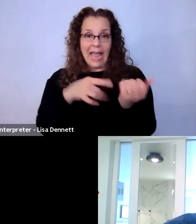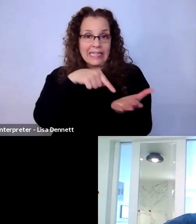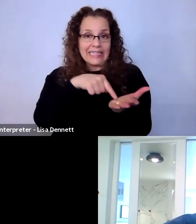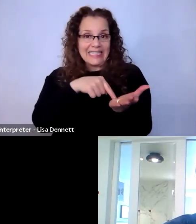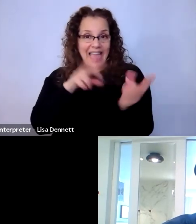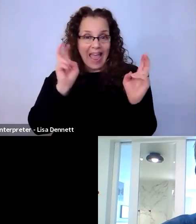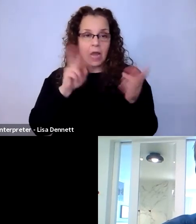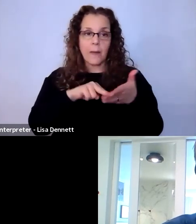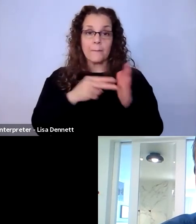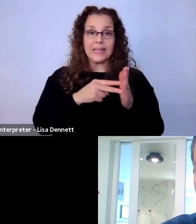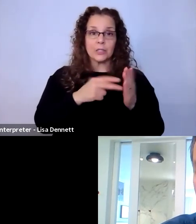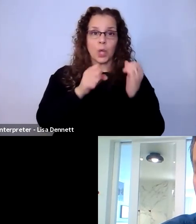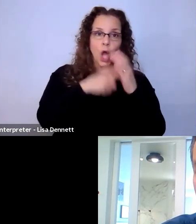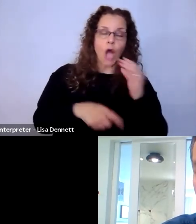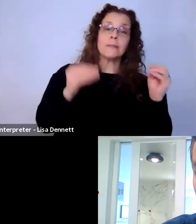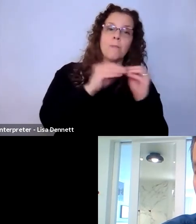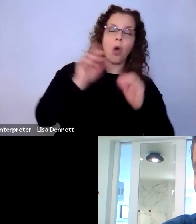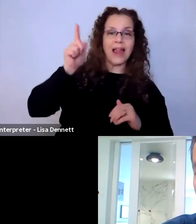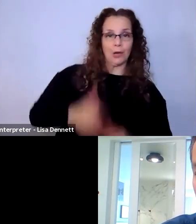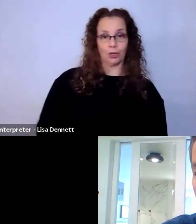Going forward, true truth over there.